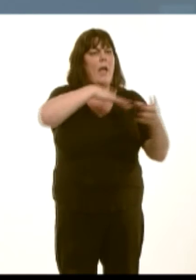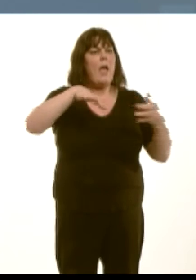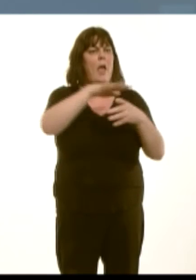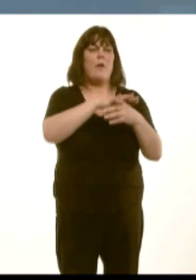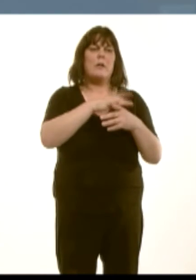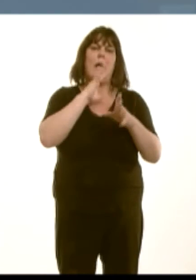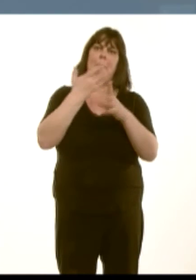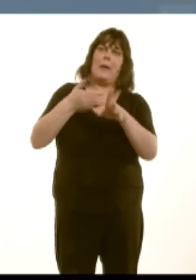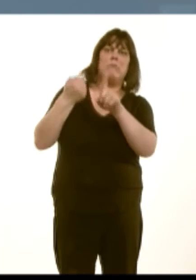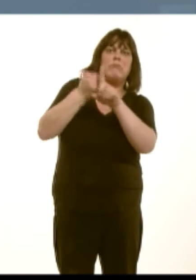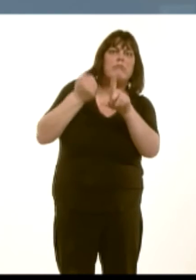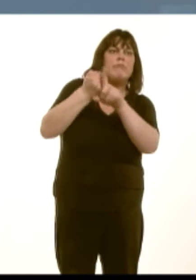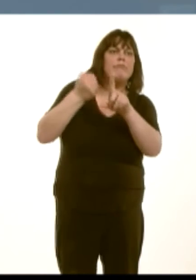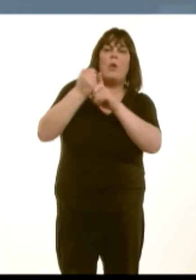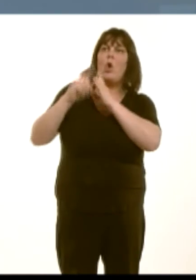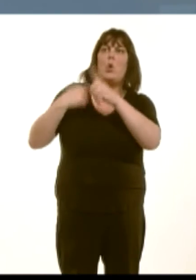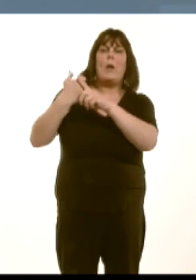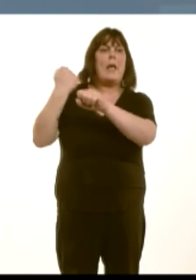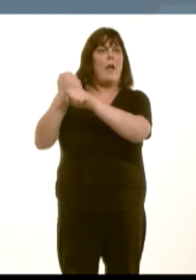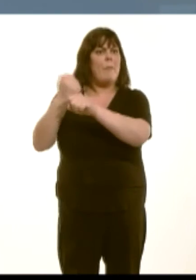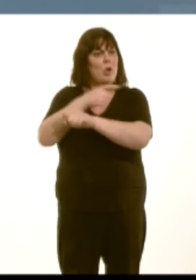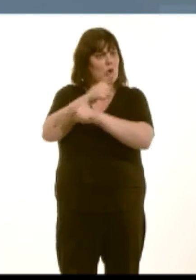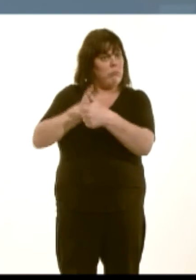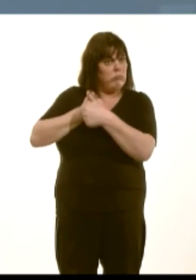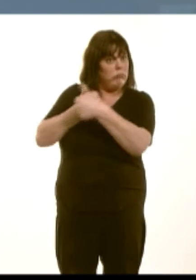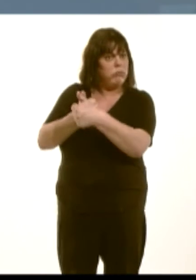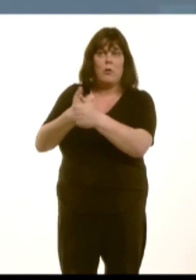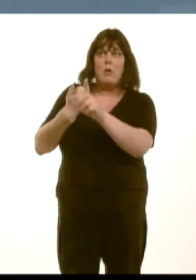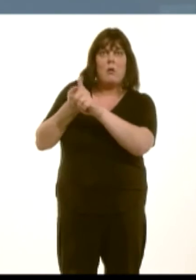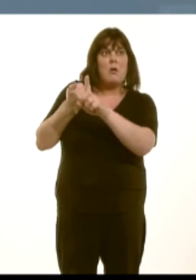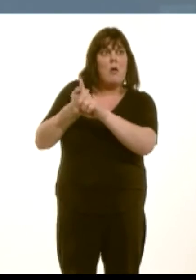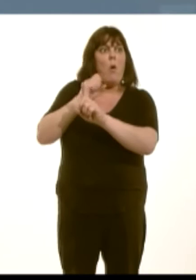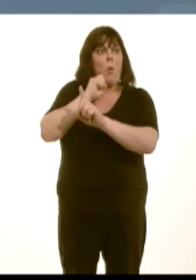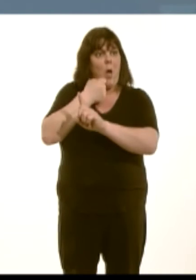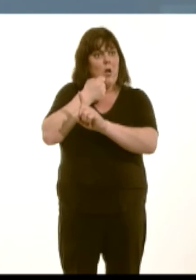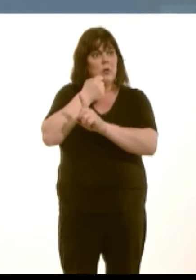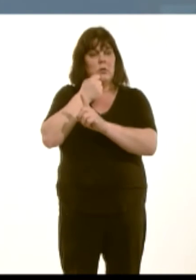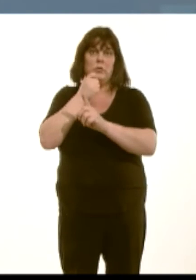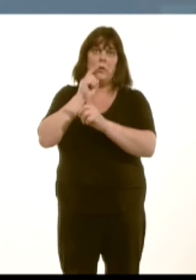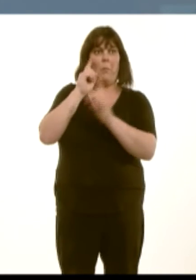So, will you join those voices, which actually backs the Assemblyís voice, with a view to getting an effective trial here in Wales?